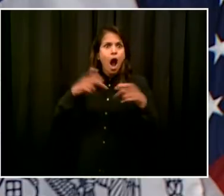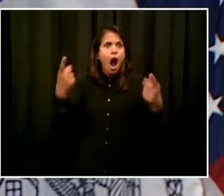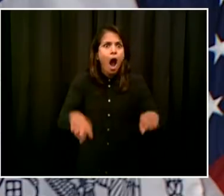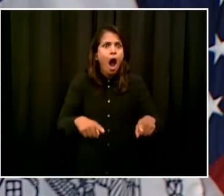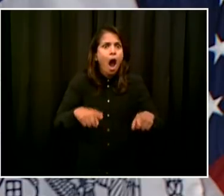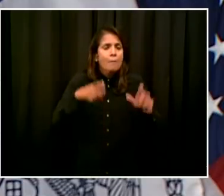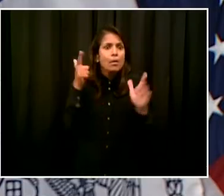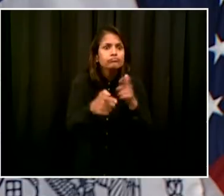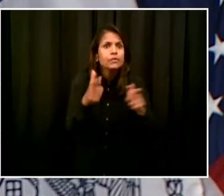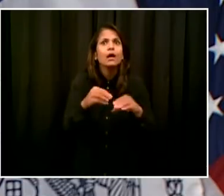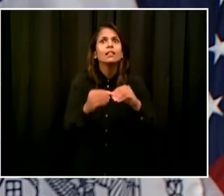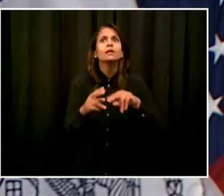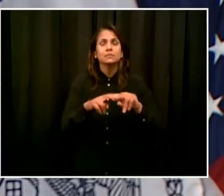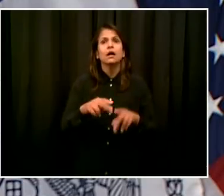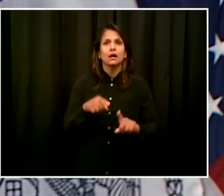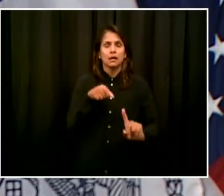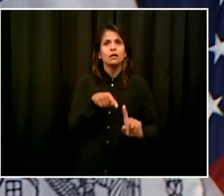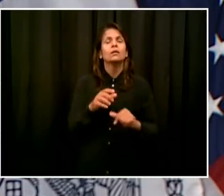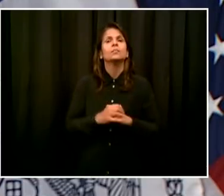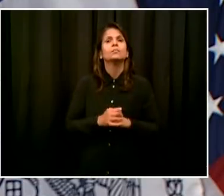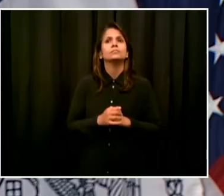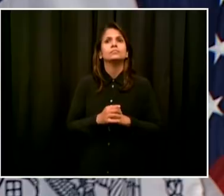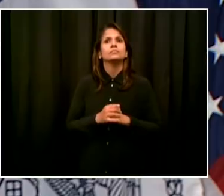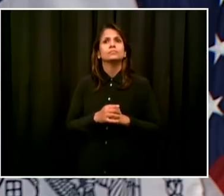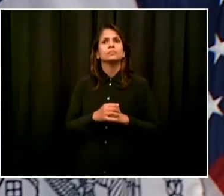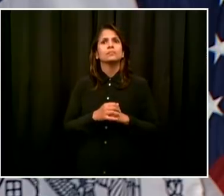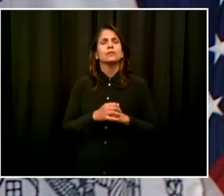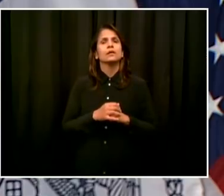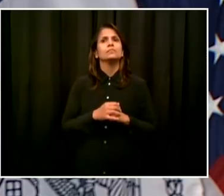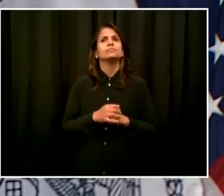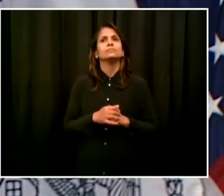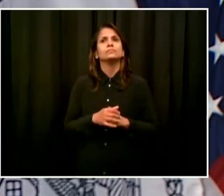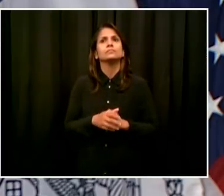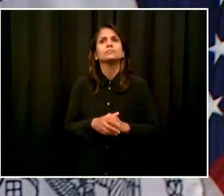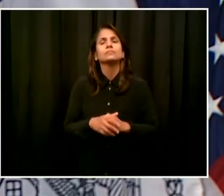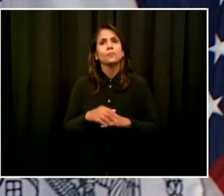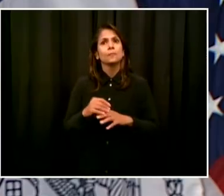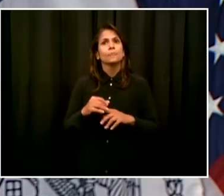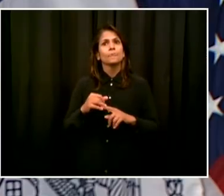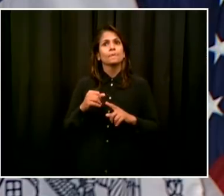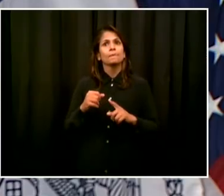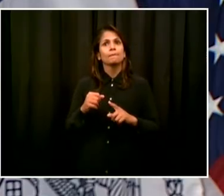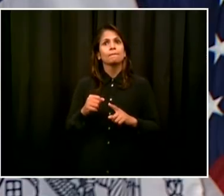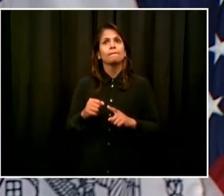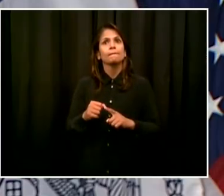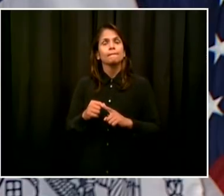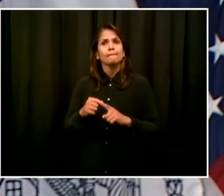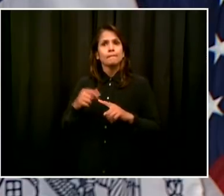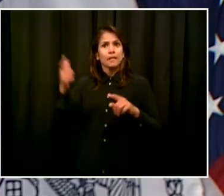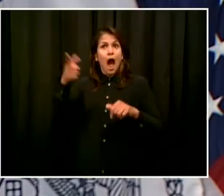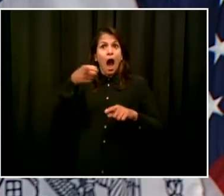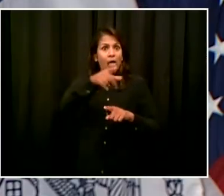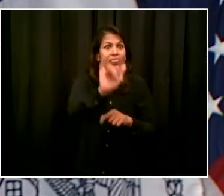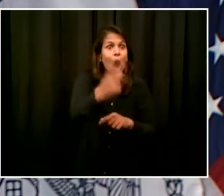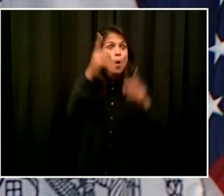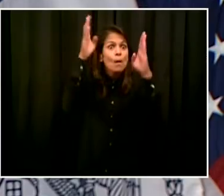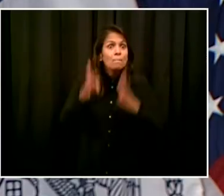ON THE SUBWAY PLATFORM THE OTHER DAY.